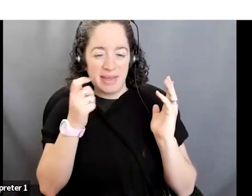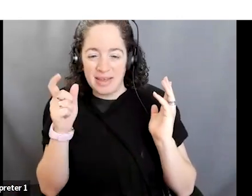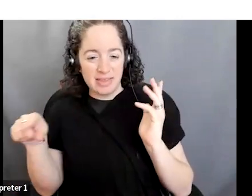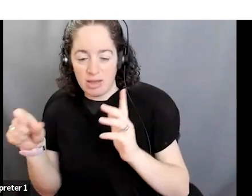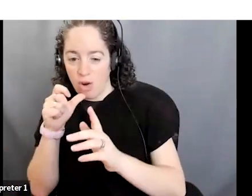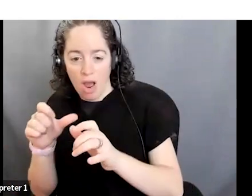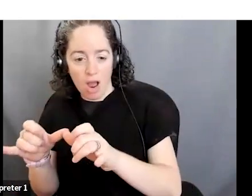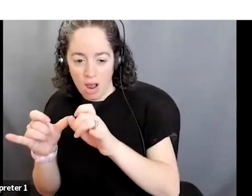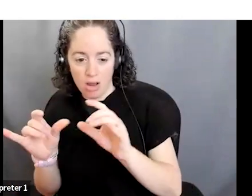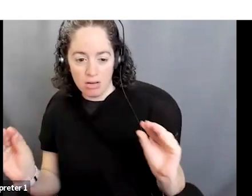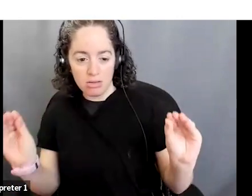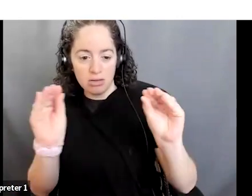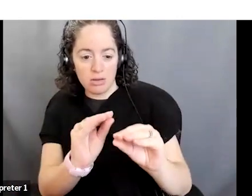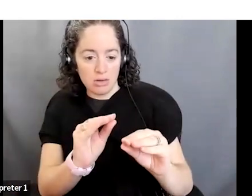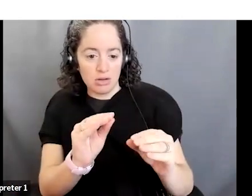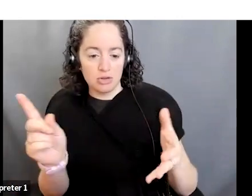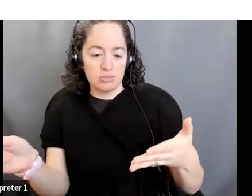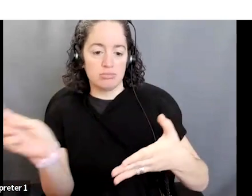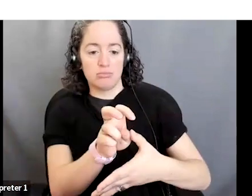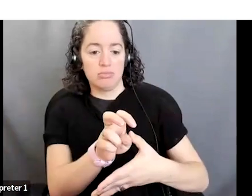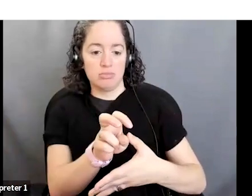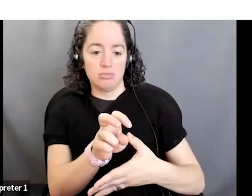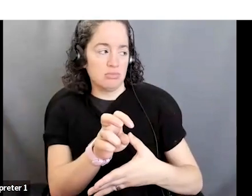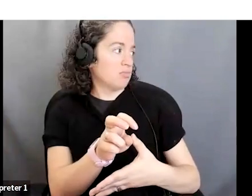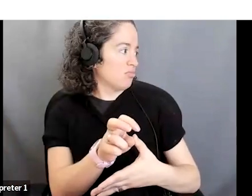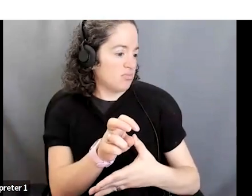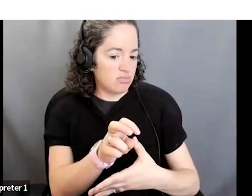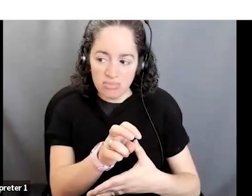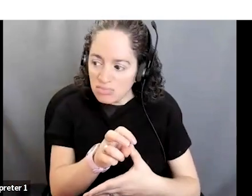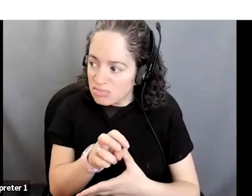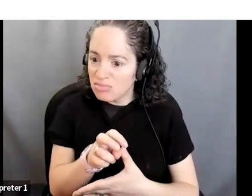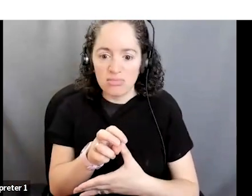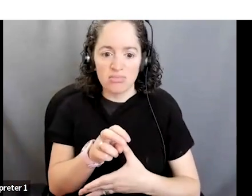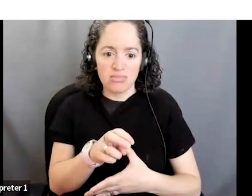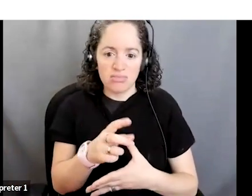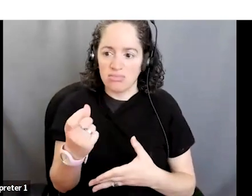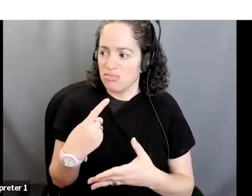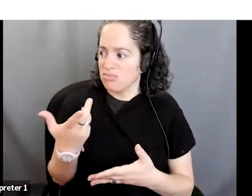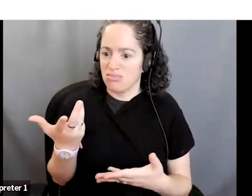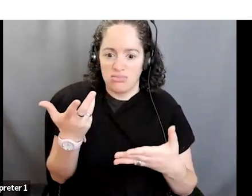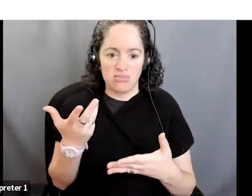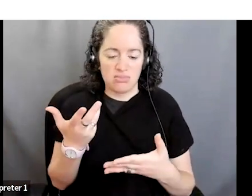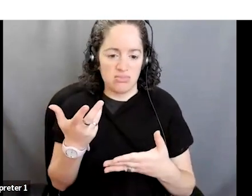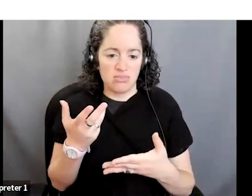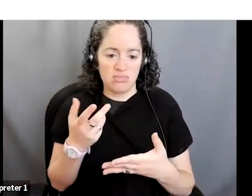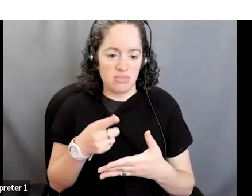you would just land on the first item of the checkbox. What the heck is it asking me? We ran into this on several occasions.